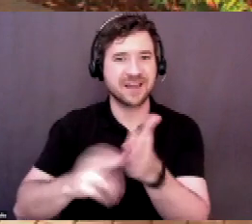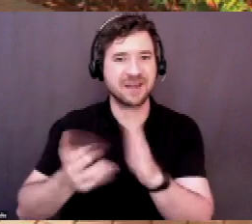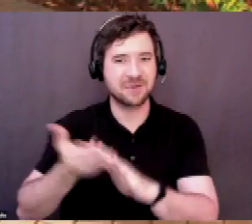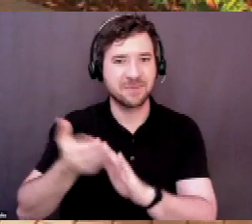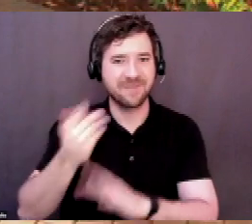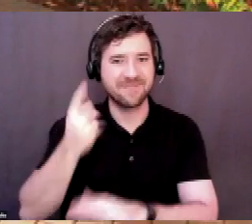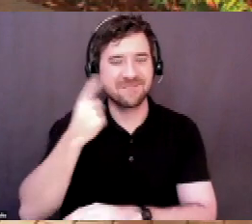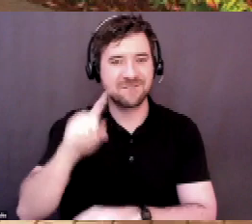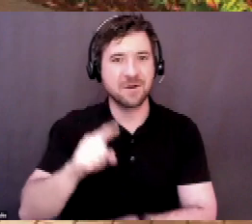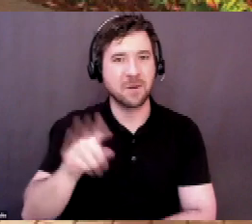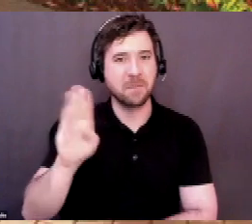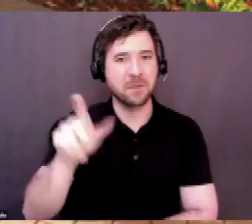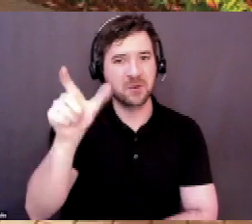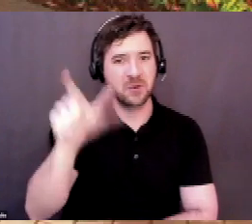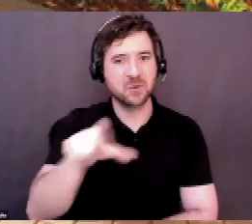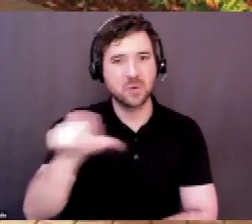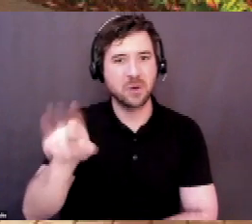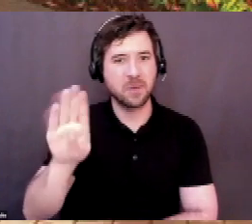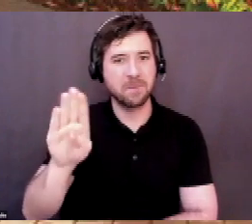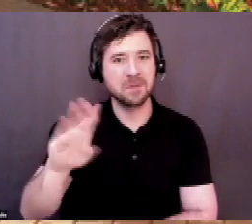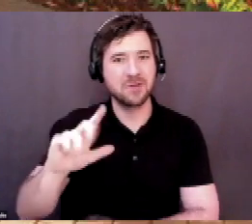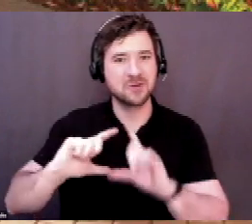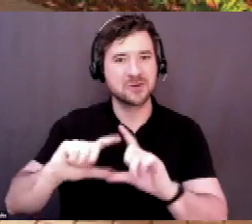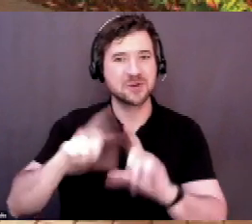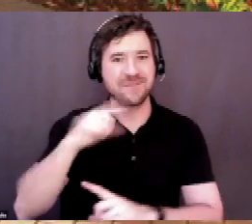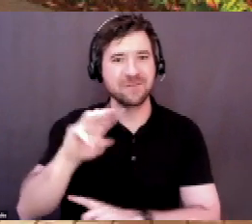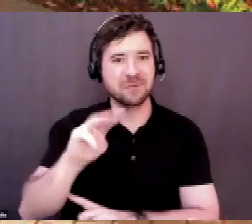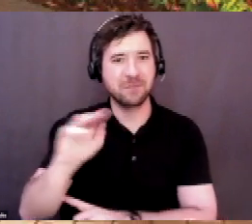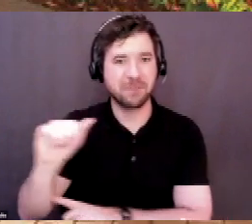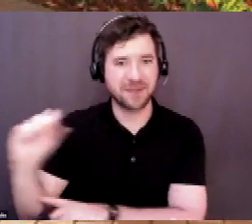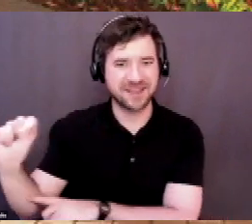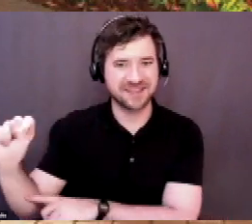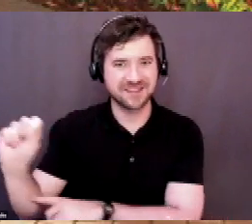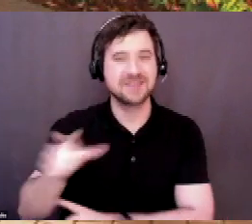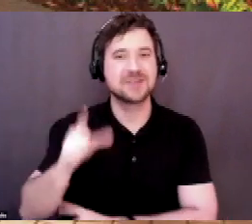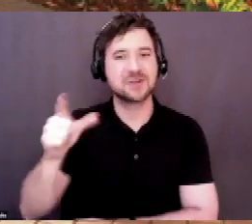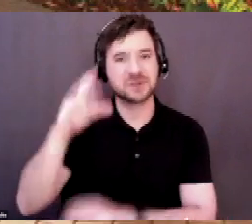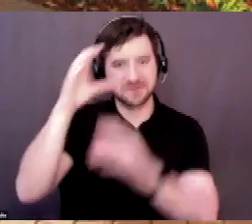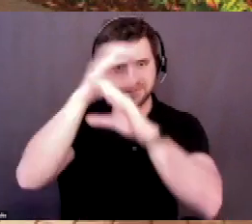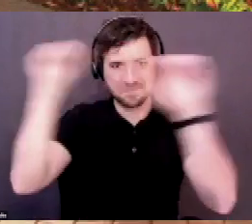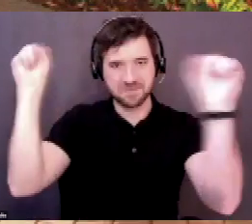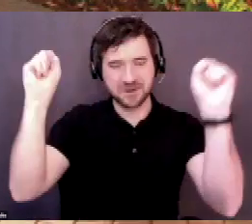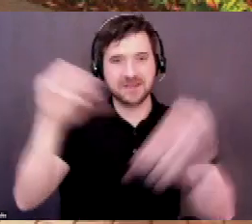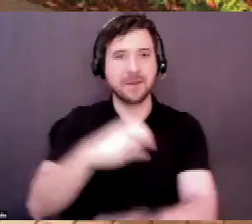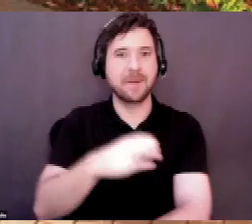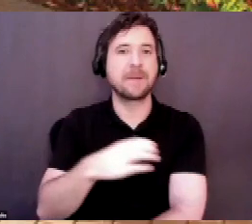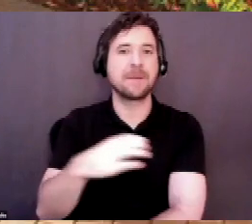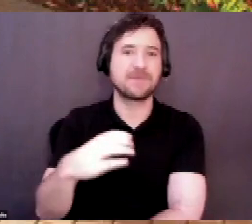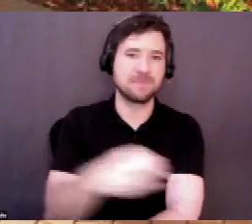Blue Cross Blue Shield of Massachusetts, and she's the President of the Empowering Abilities Employee